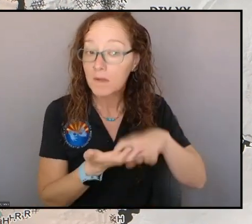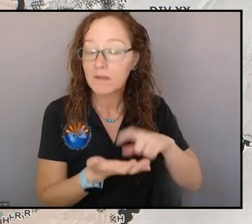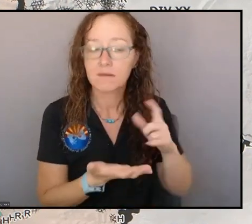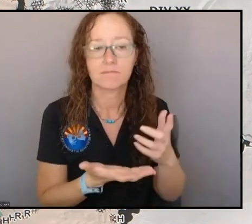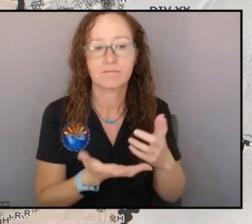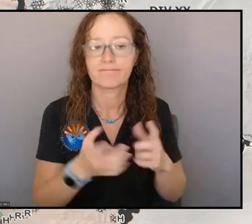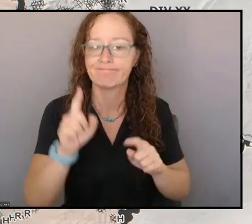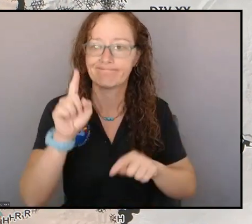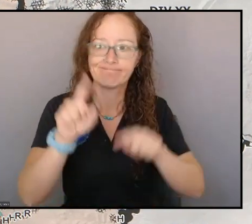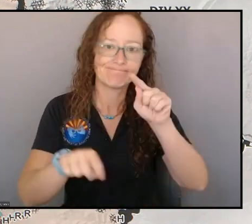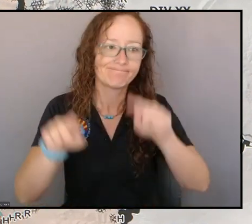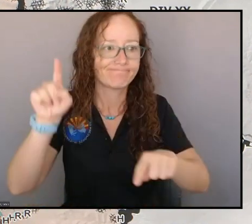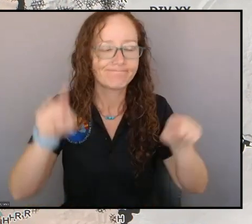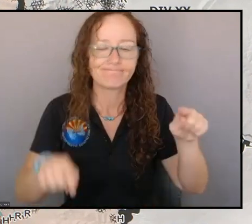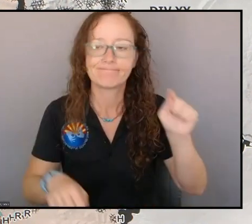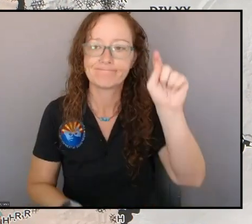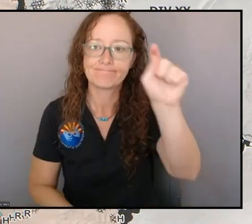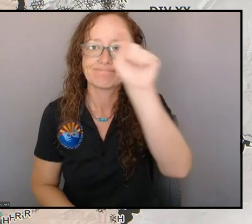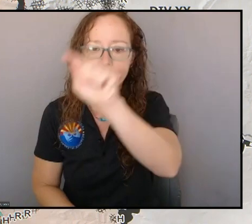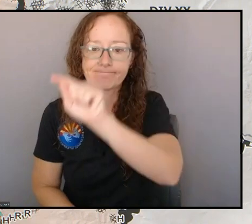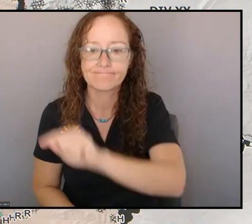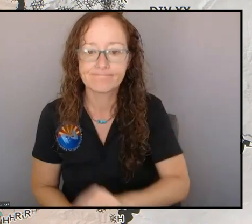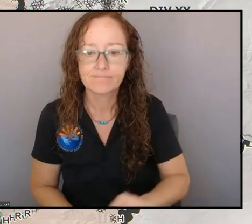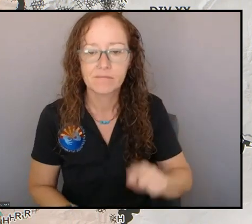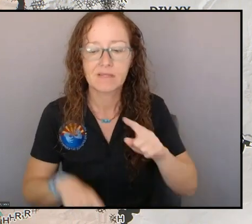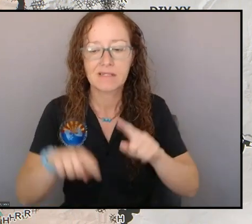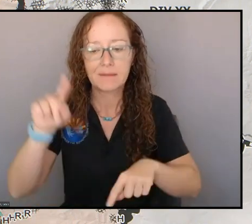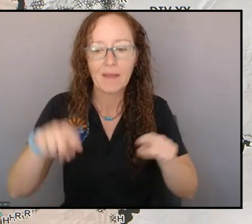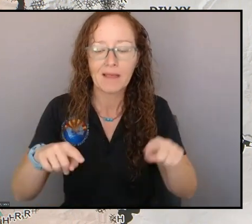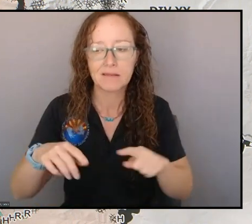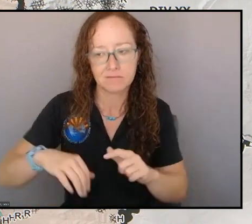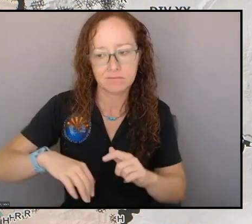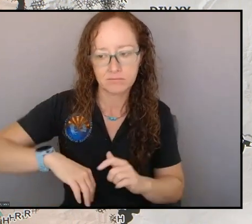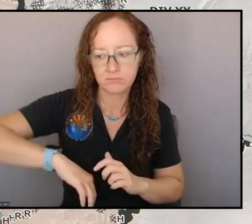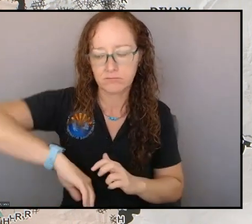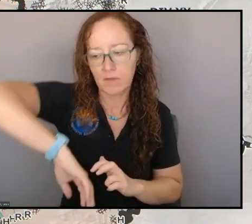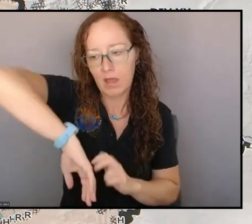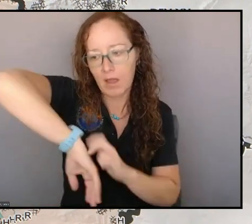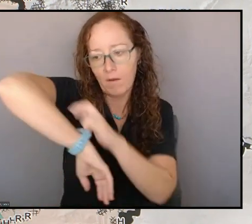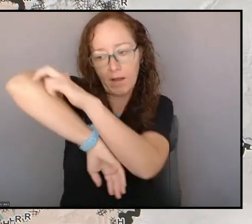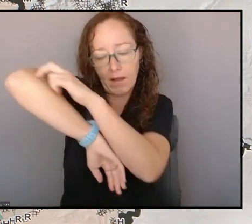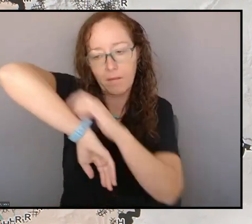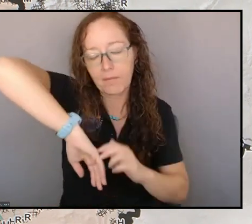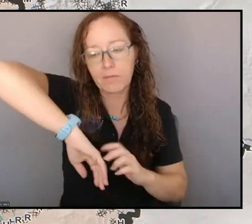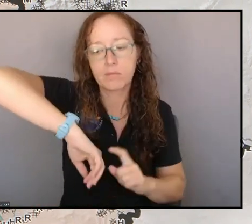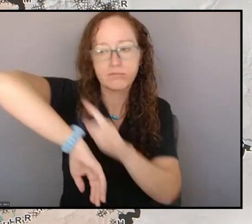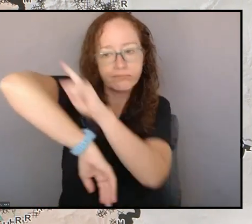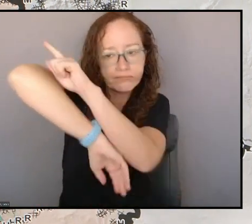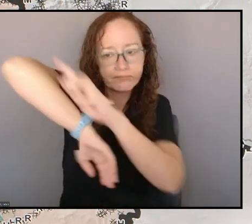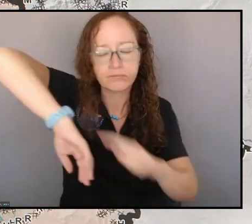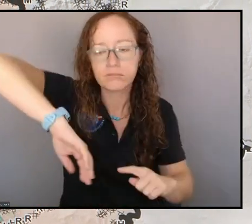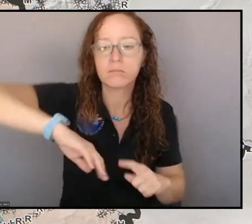on your exposure and your elevation. So, you know, one example was a 71 mile an hour gust last night at Elk